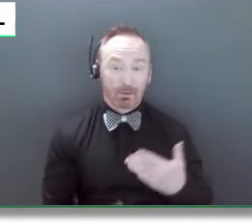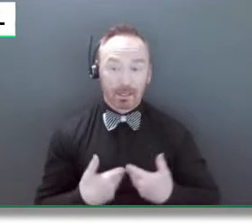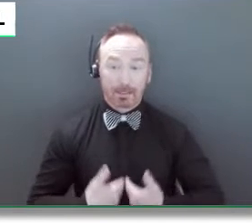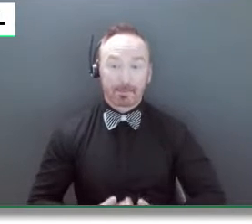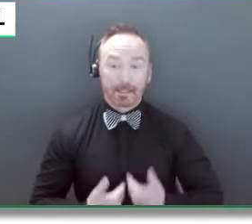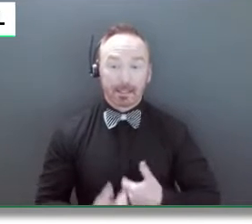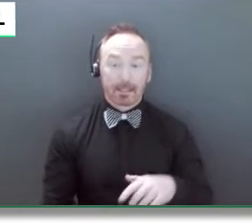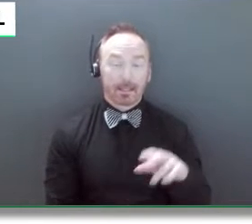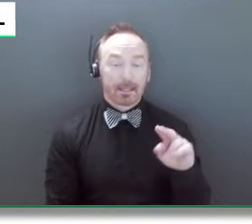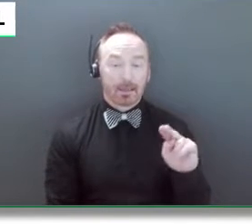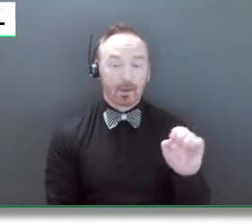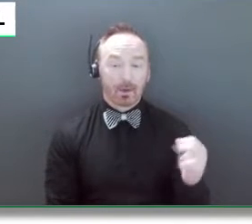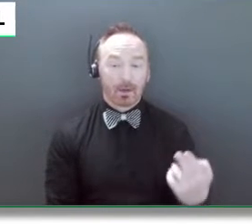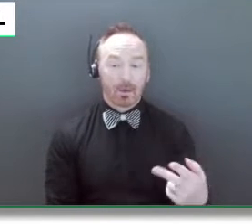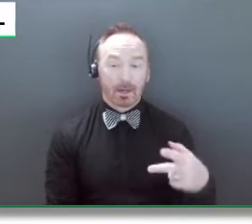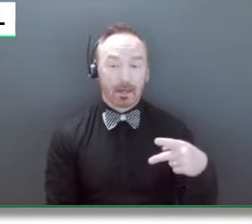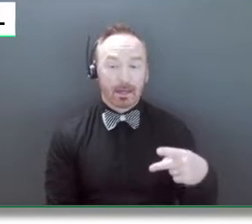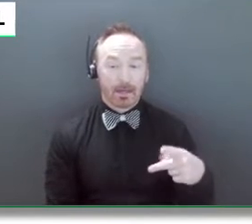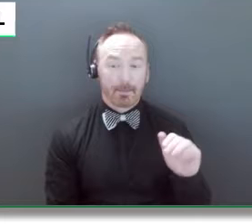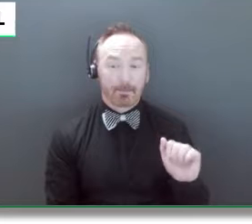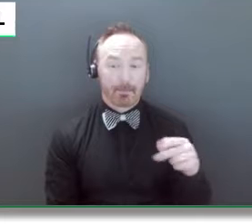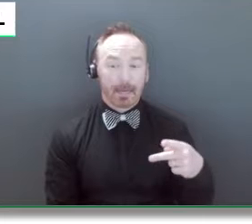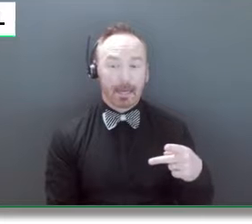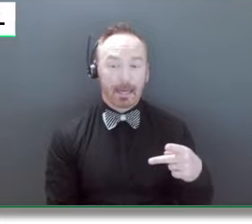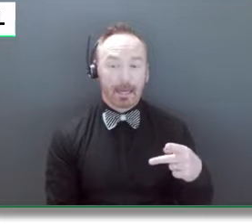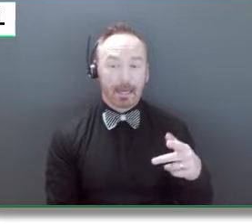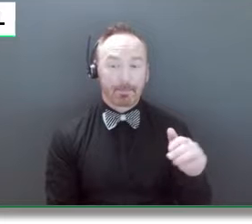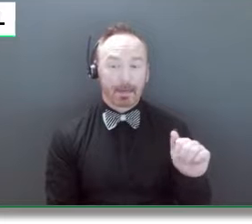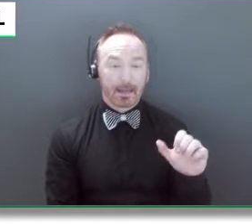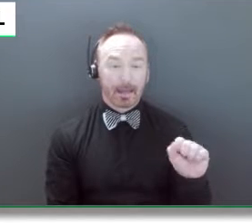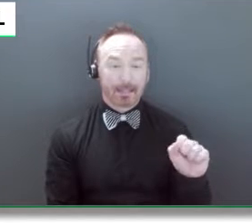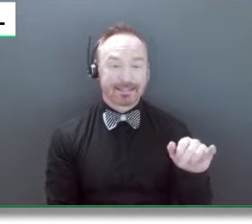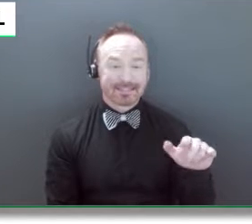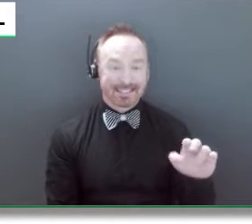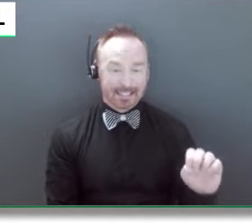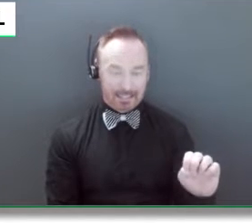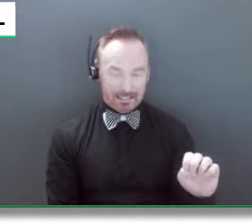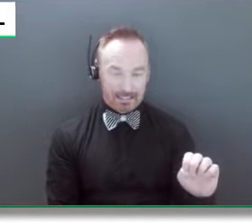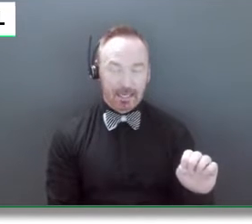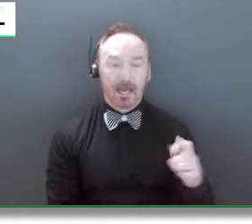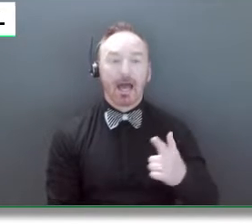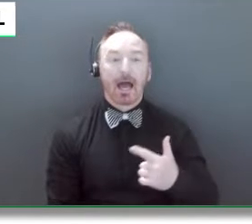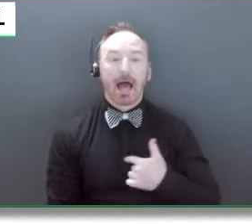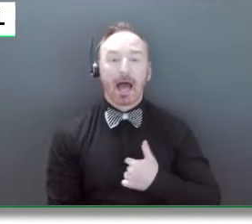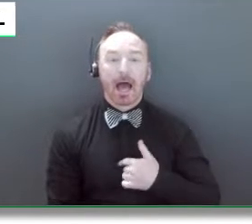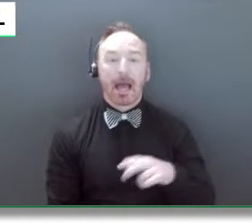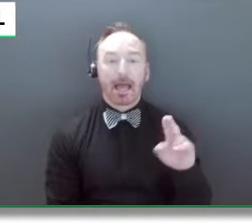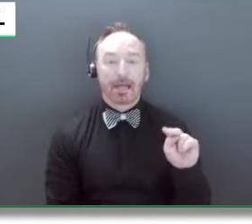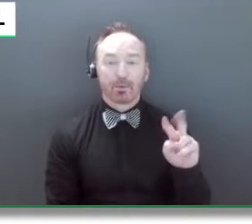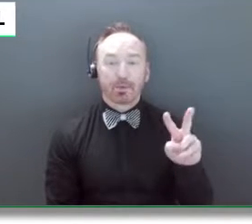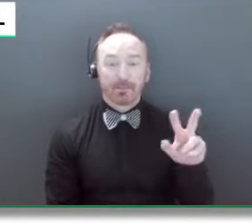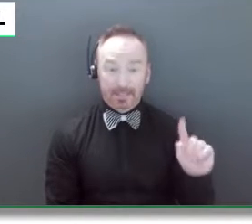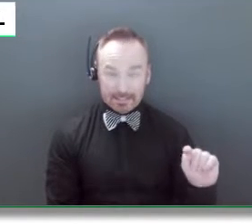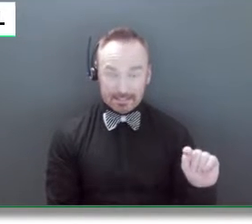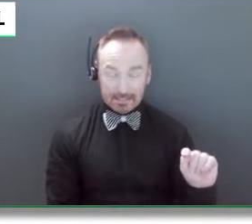I'm a blind user here in Nunavut, born and raised here. Uh I'm a